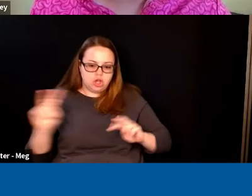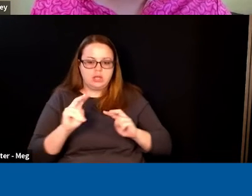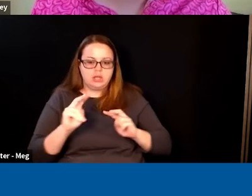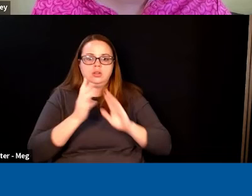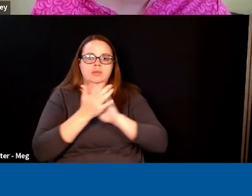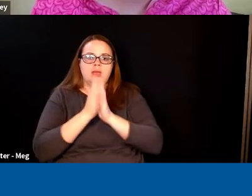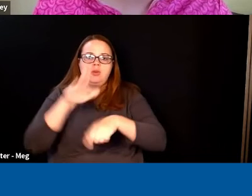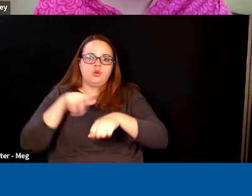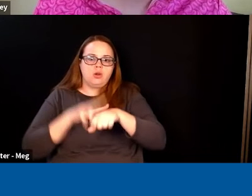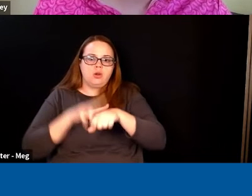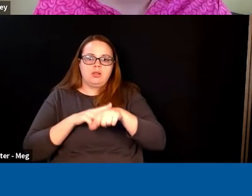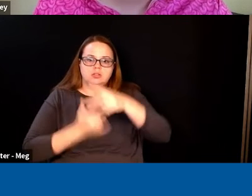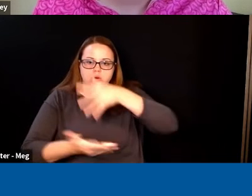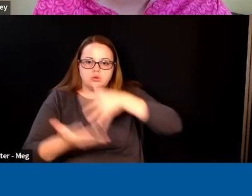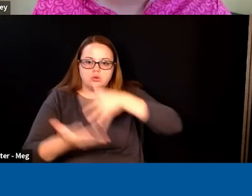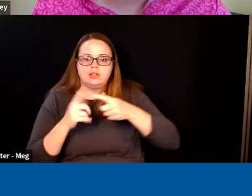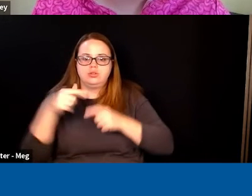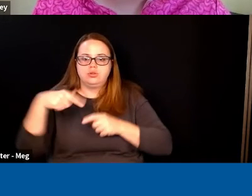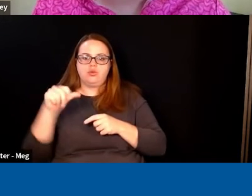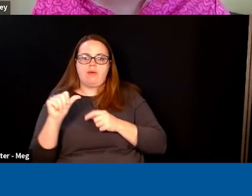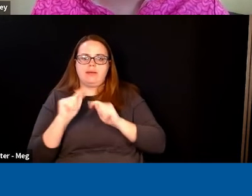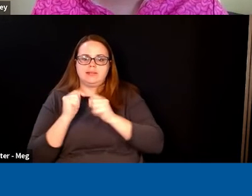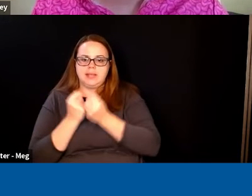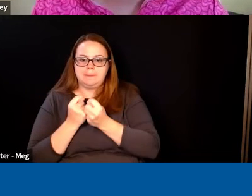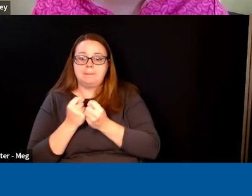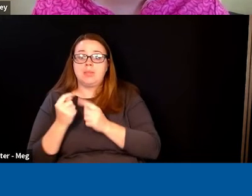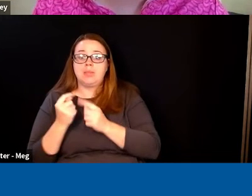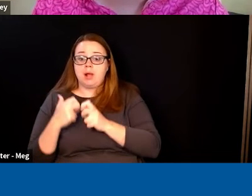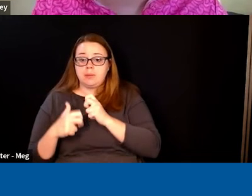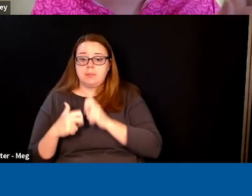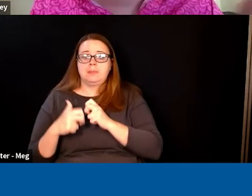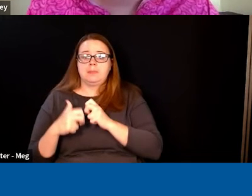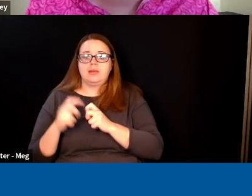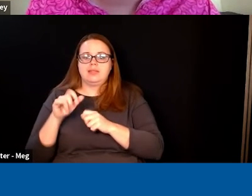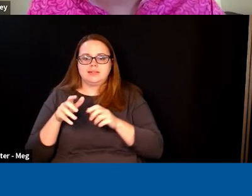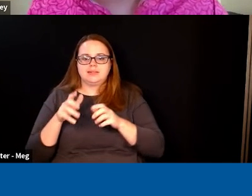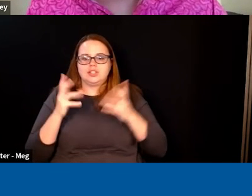and you socialize it to your QA team. The real problem here is, this is like a dark corner of development.